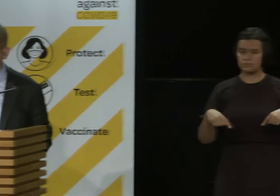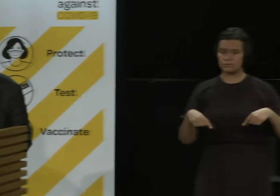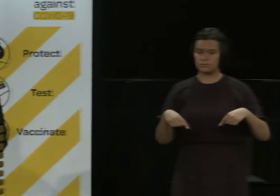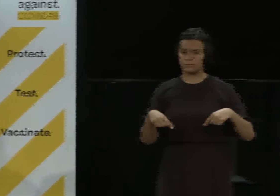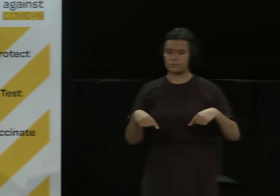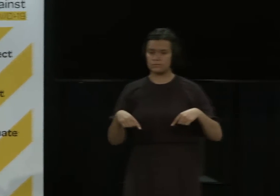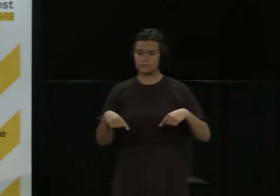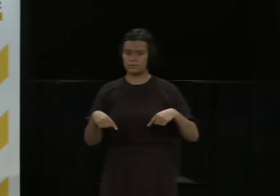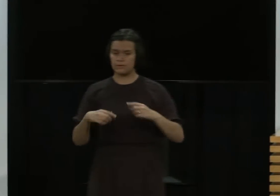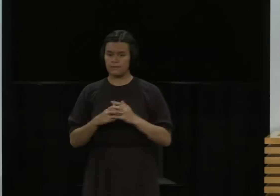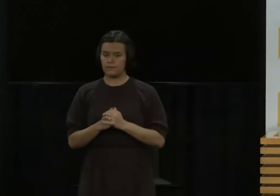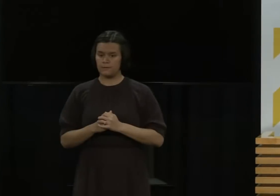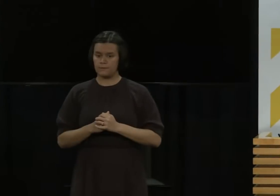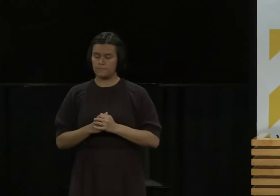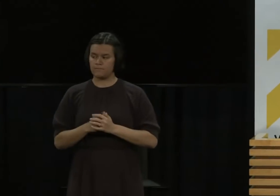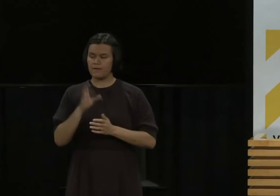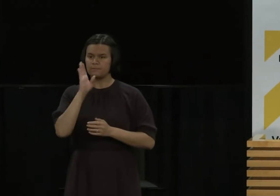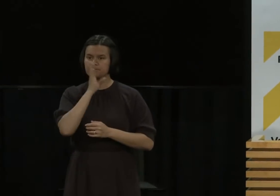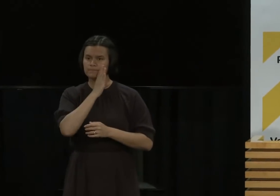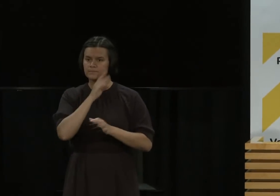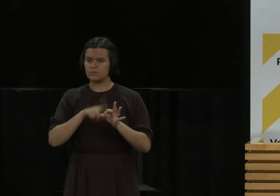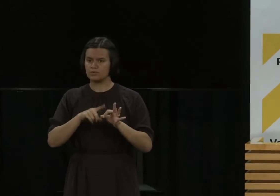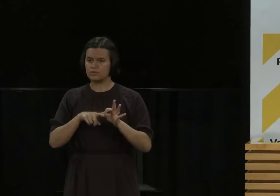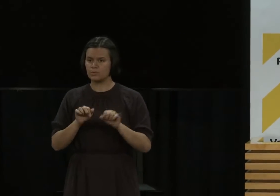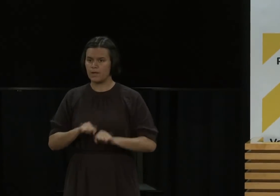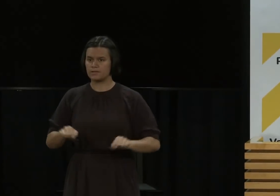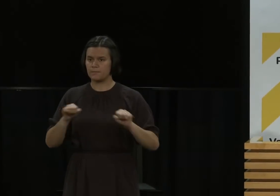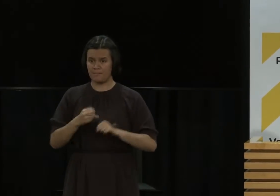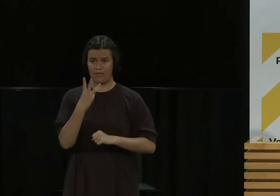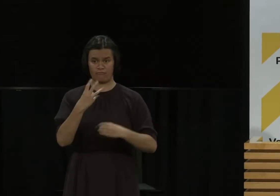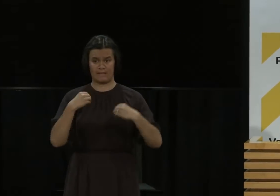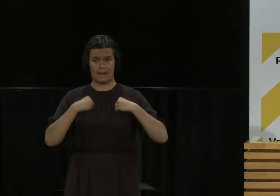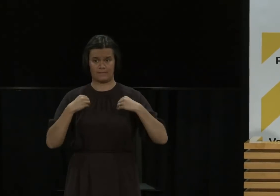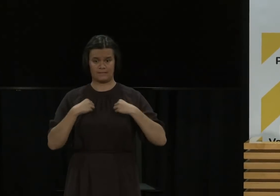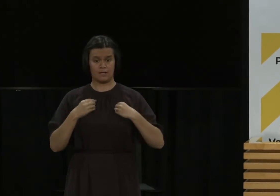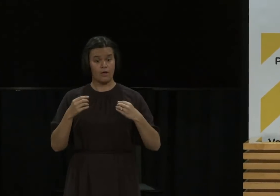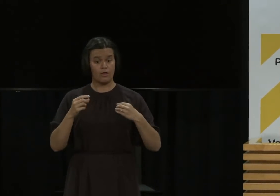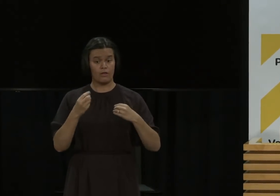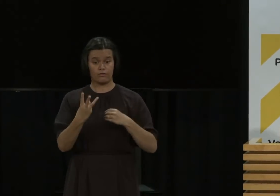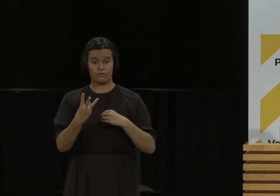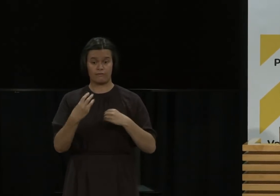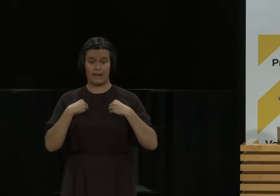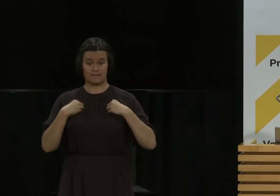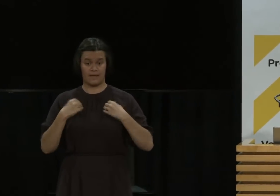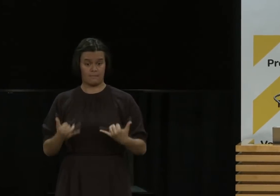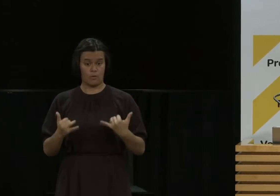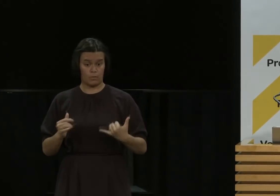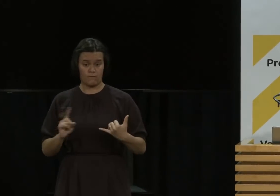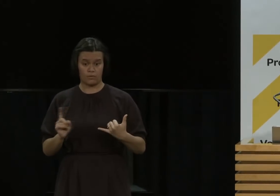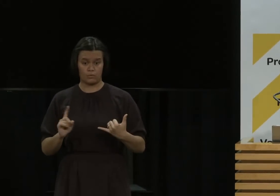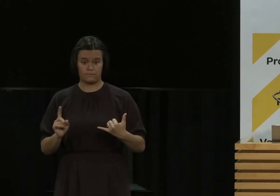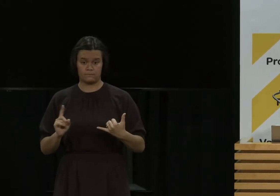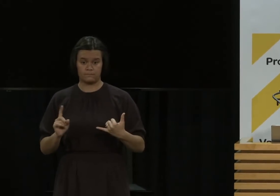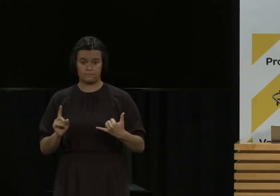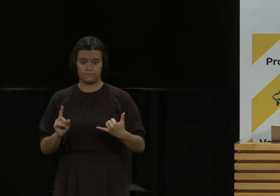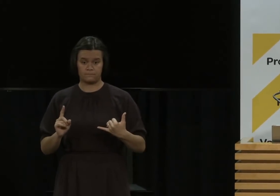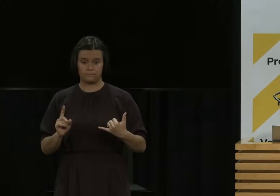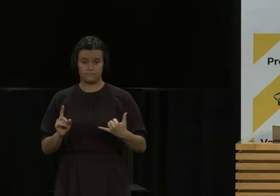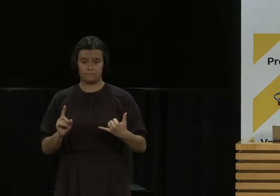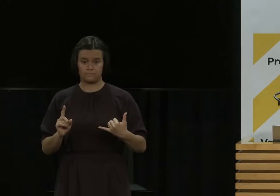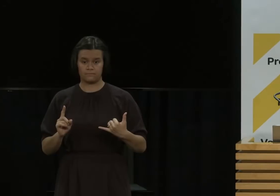are allowed or companies that are allowed to do that. Given the ministers comments